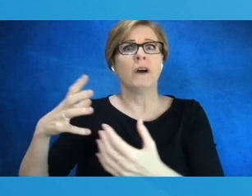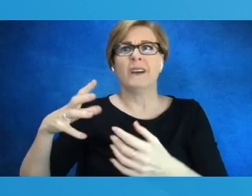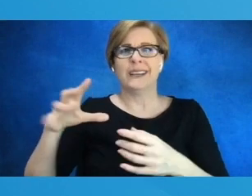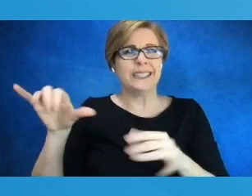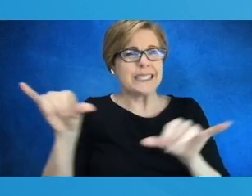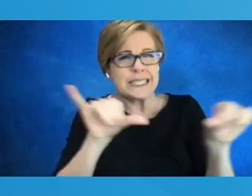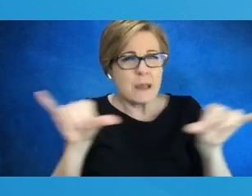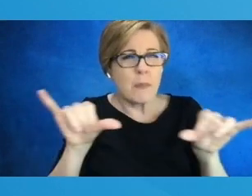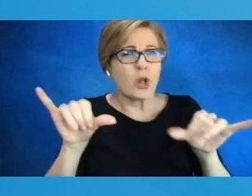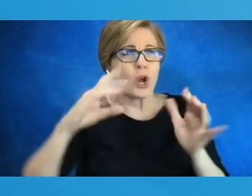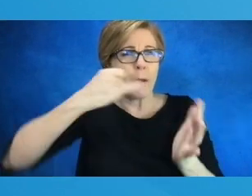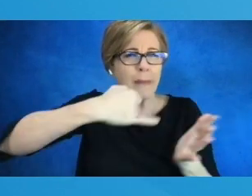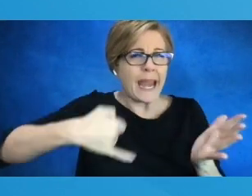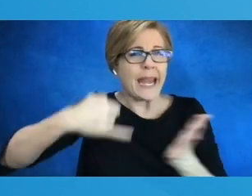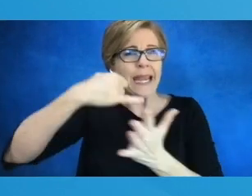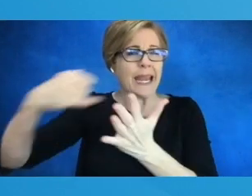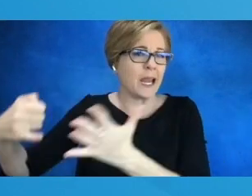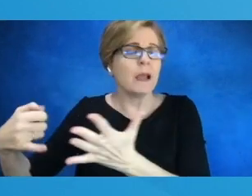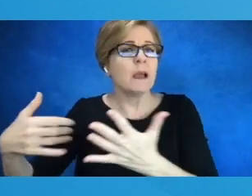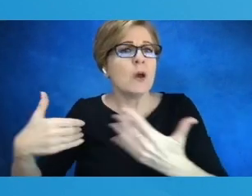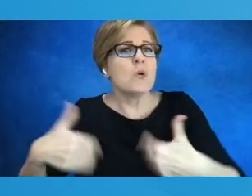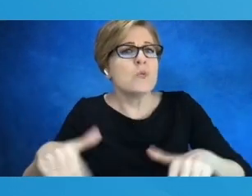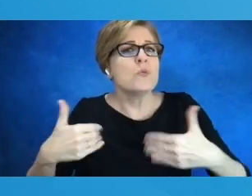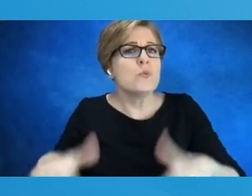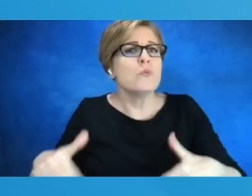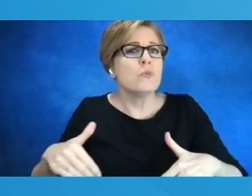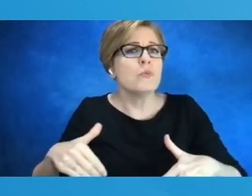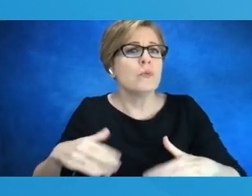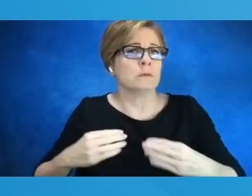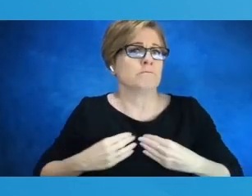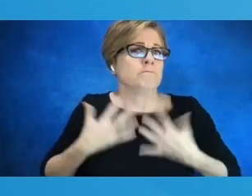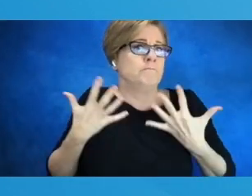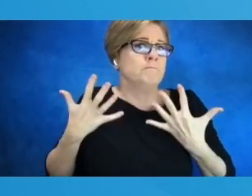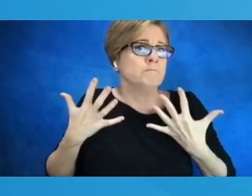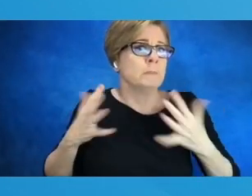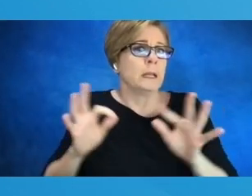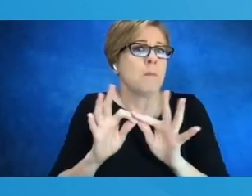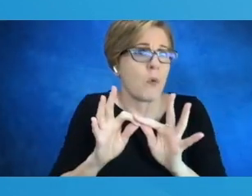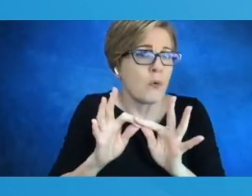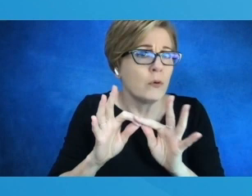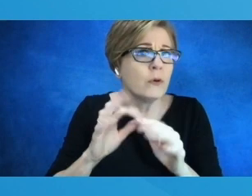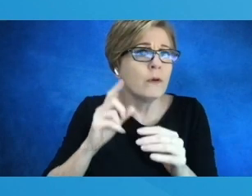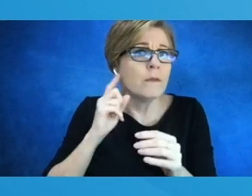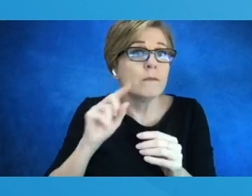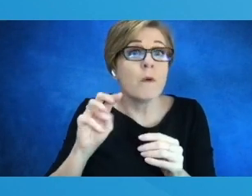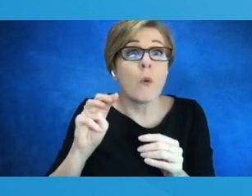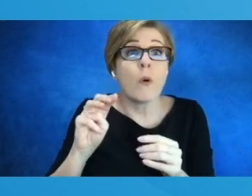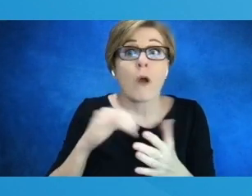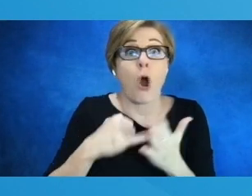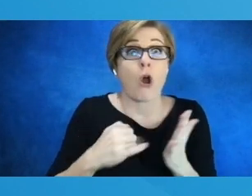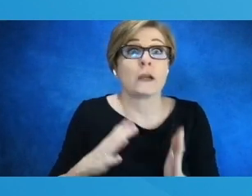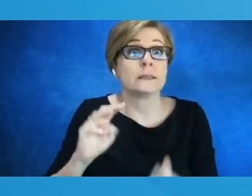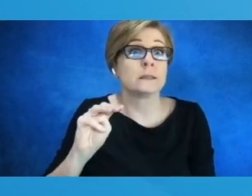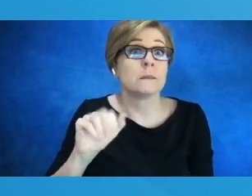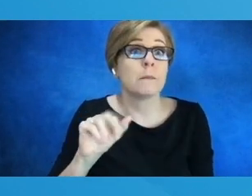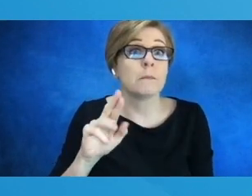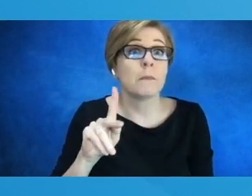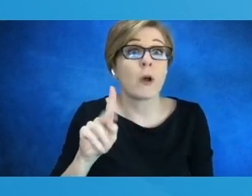to Mark Bradford and the choices that he made in creating this artwork. Alright. We can advance to the next slide.